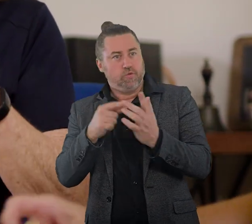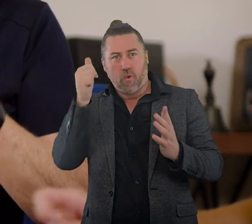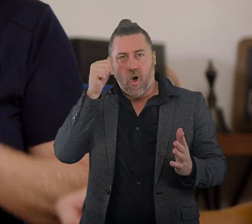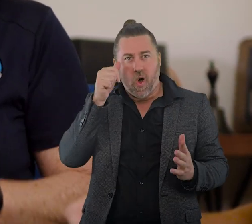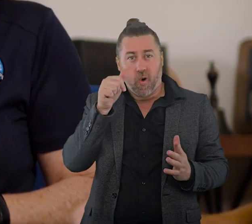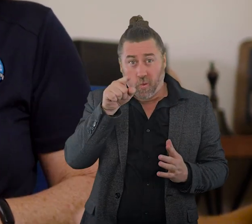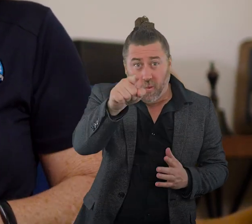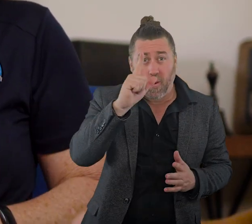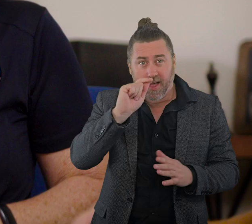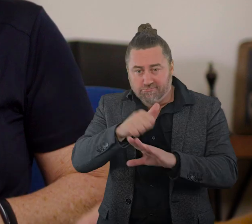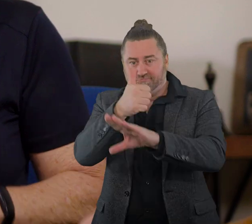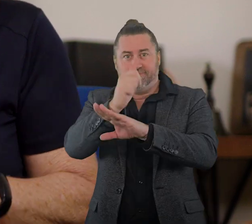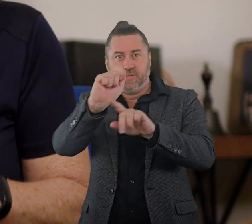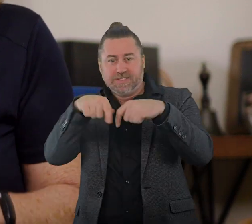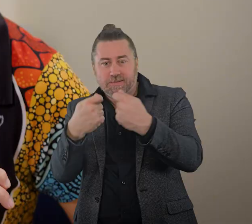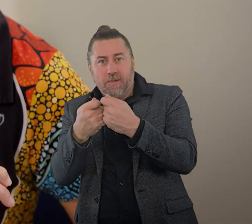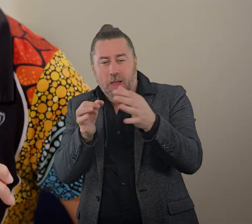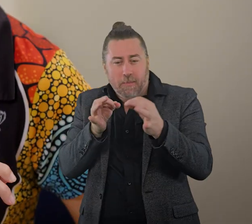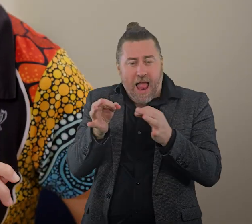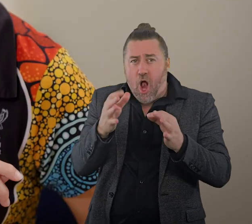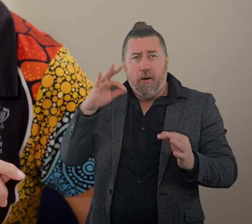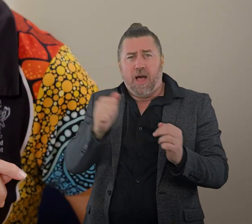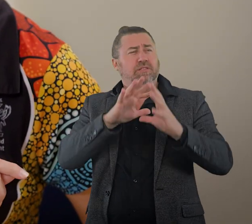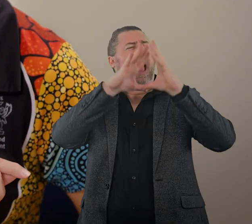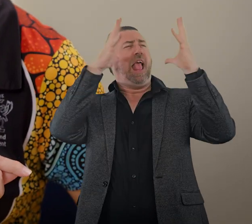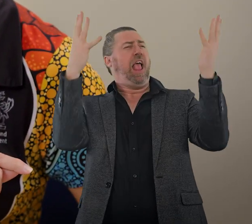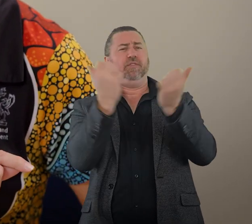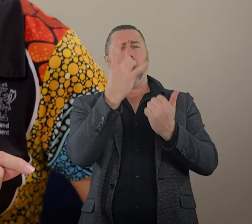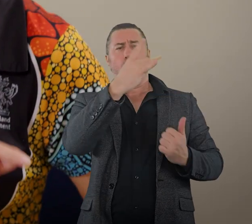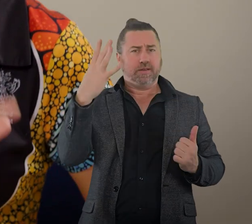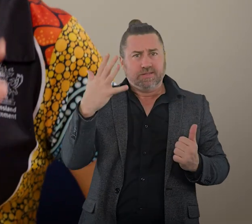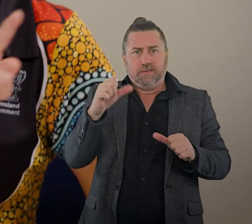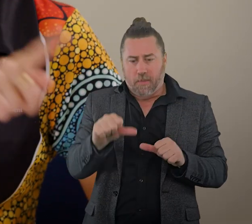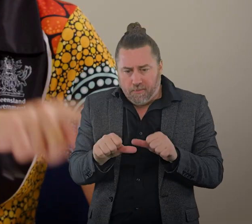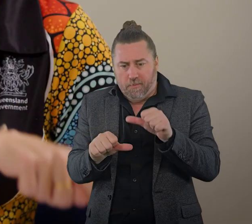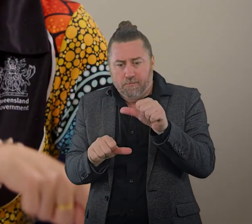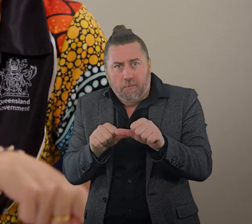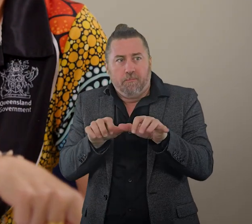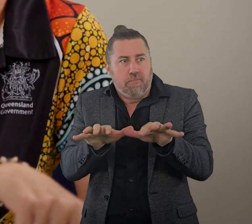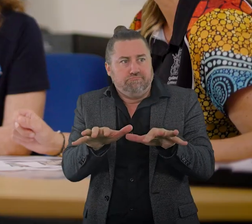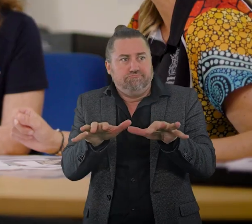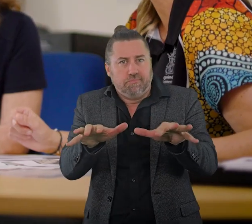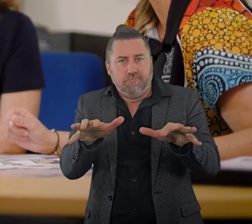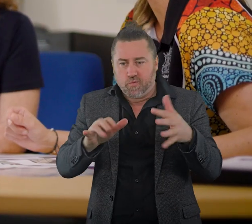Start a team, start a plan, start small if you have to, prioritise and, you know,